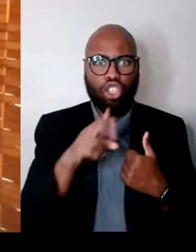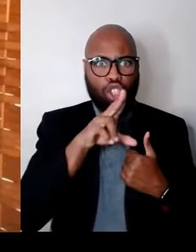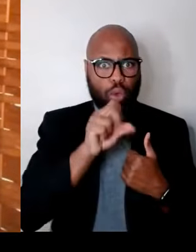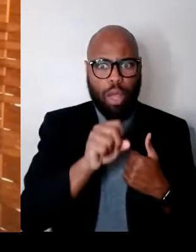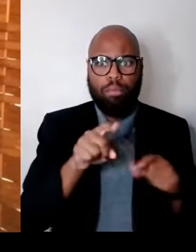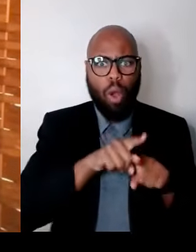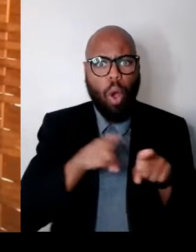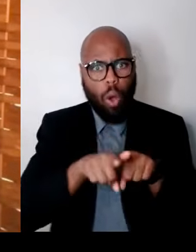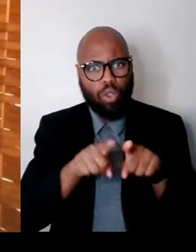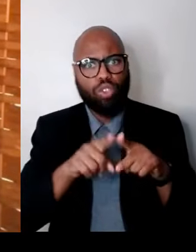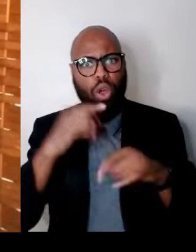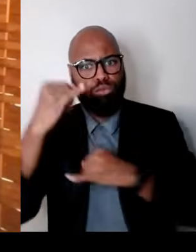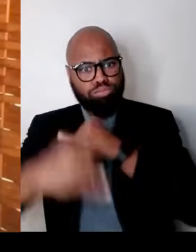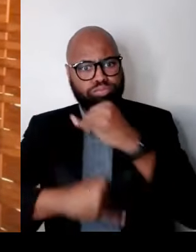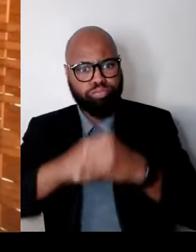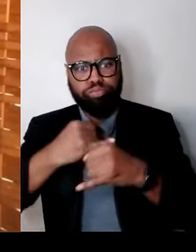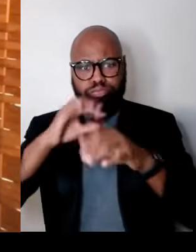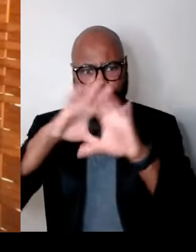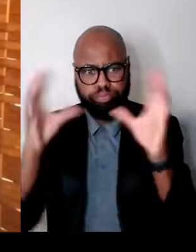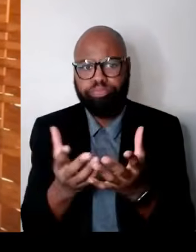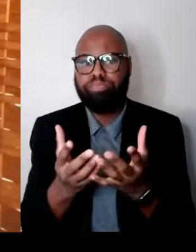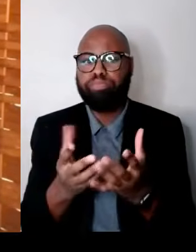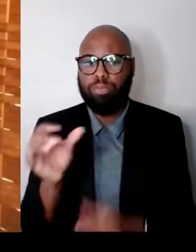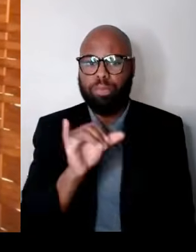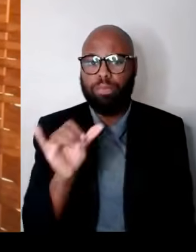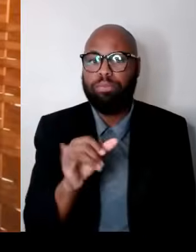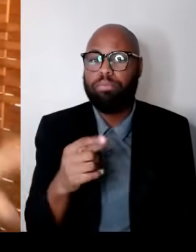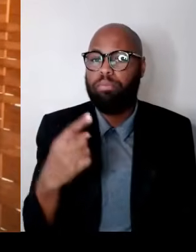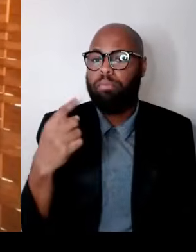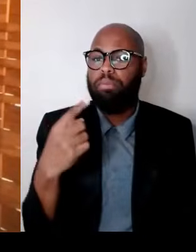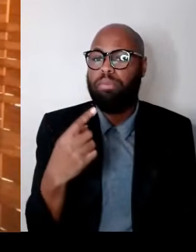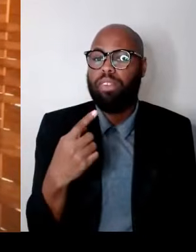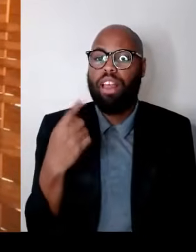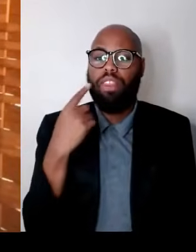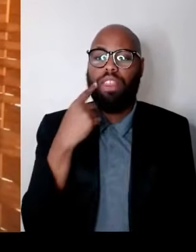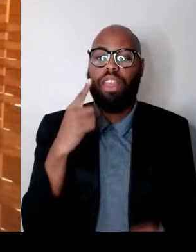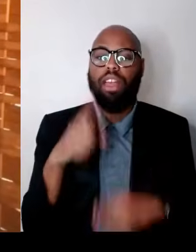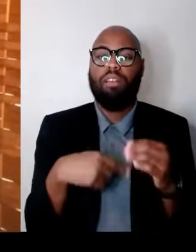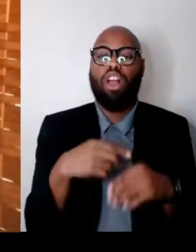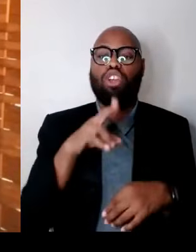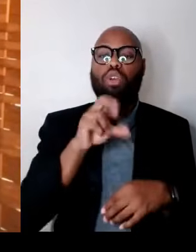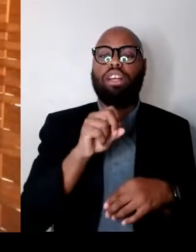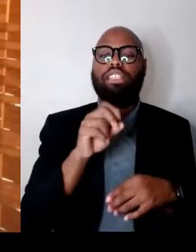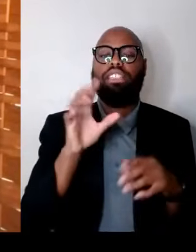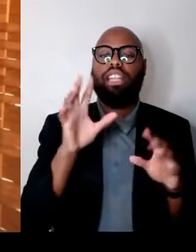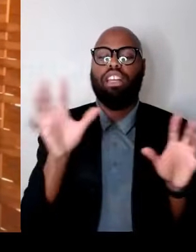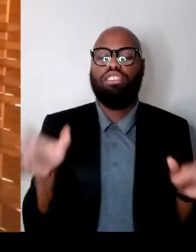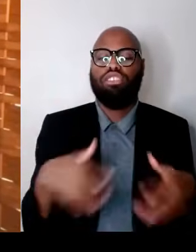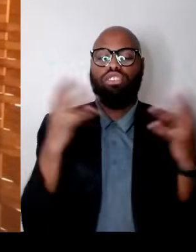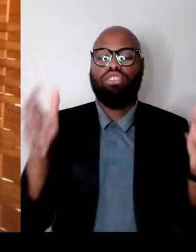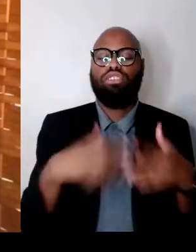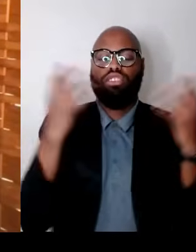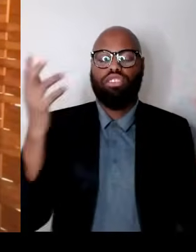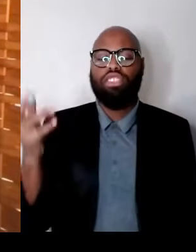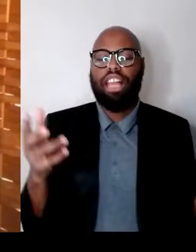So I like to think of the US as a tossed salad of many different cultures, but when we are able